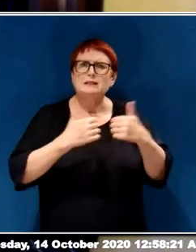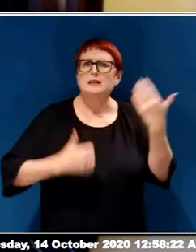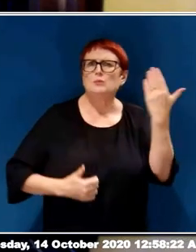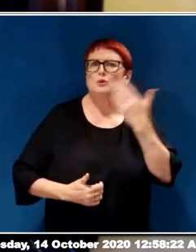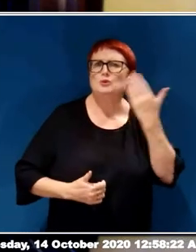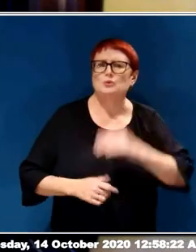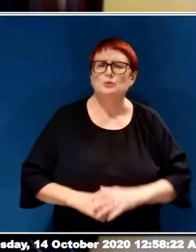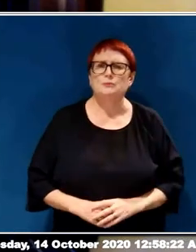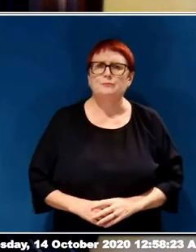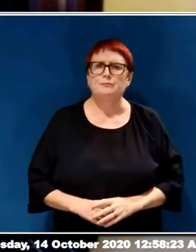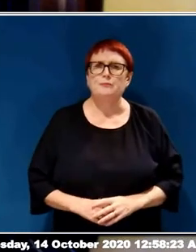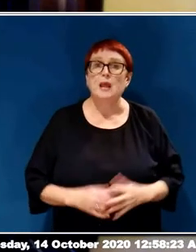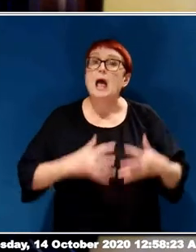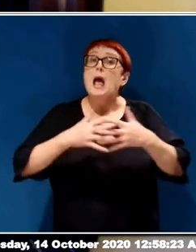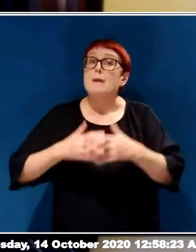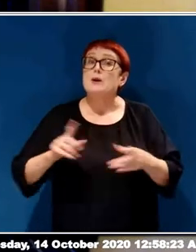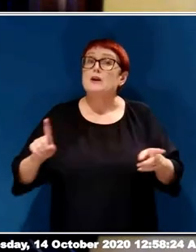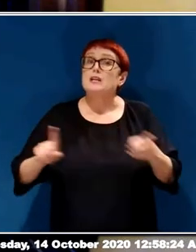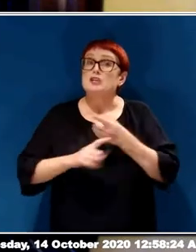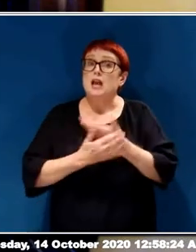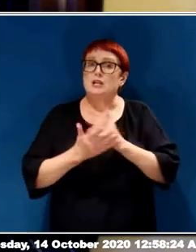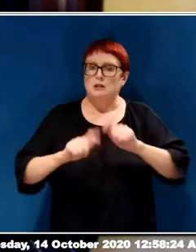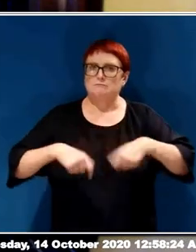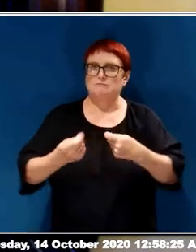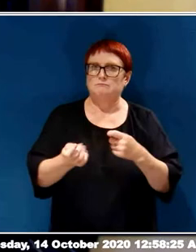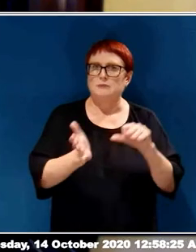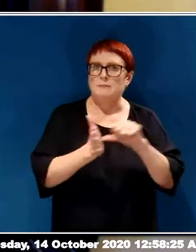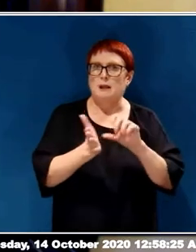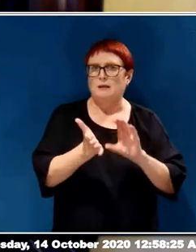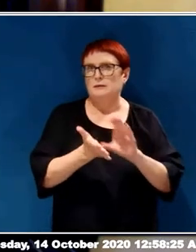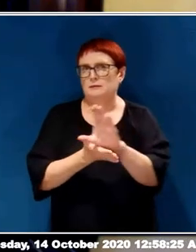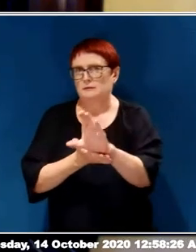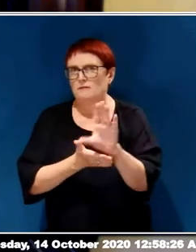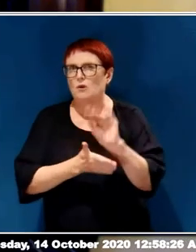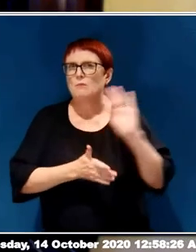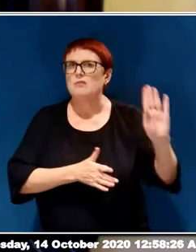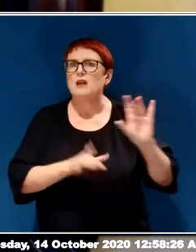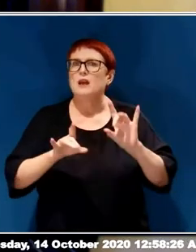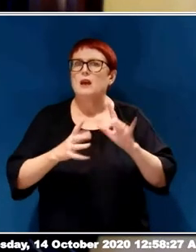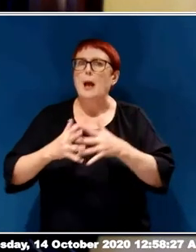under their disability legislation, the Individuals with Disabilities Education